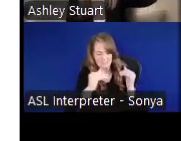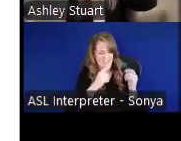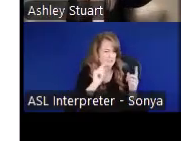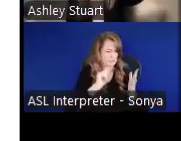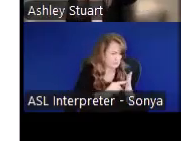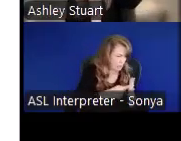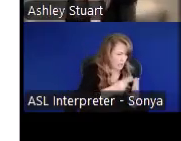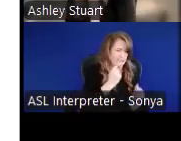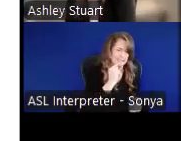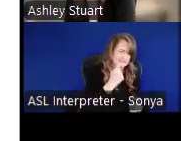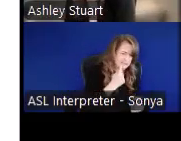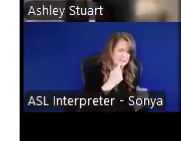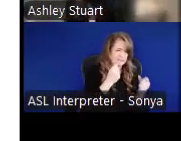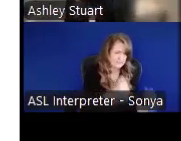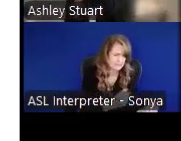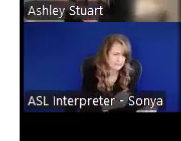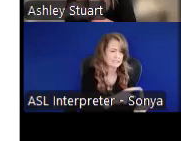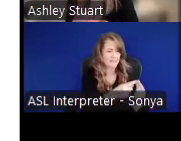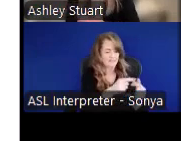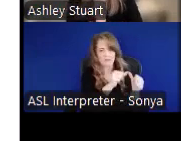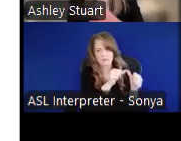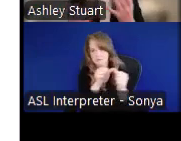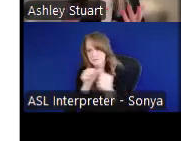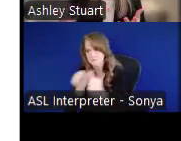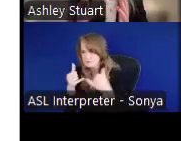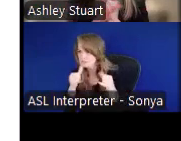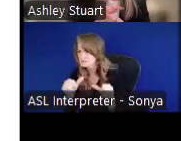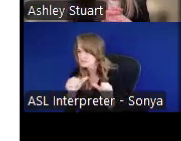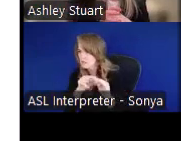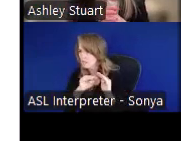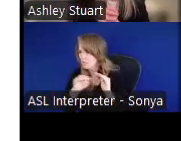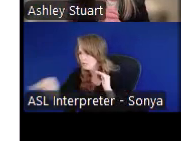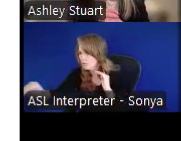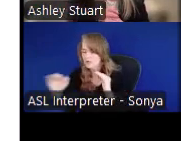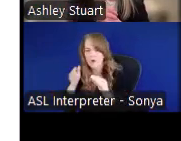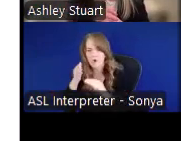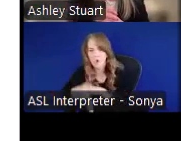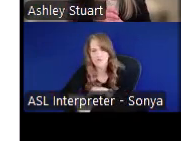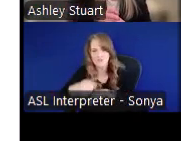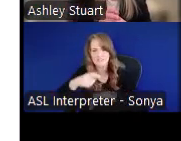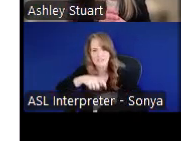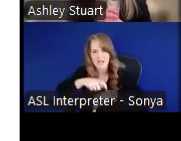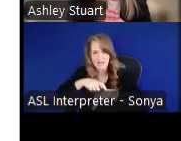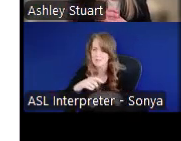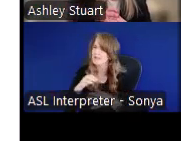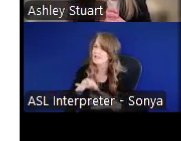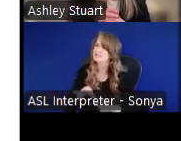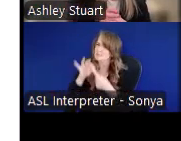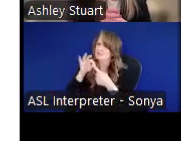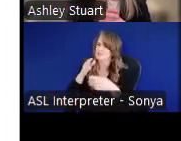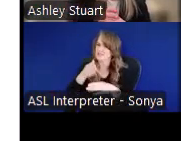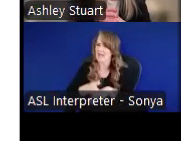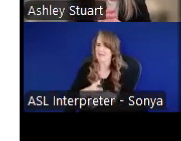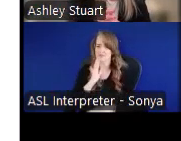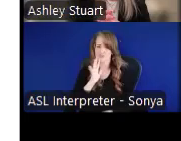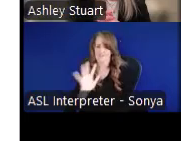staying really intense over time, and especially as they're entering that fifth year of life. So approaching four years